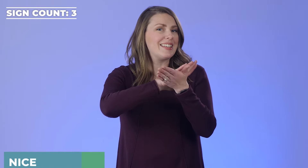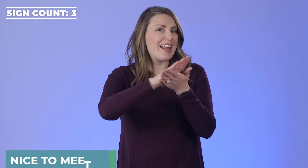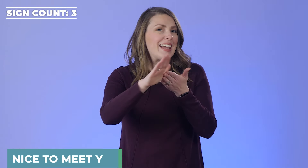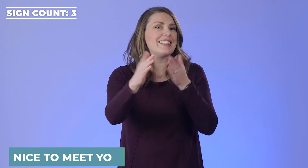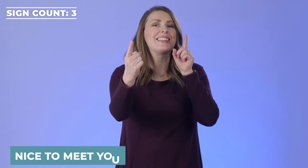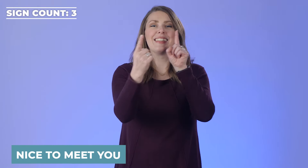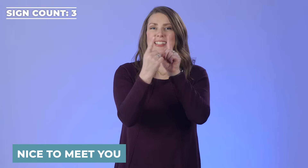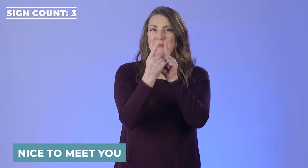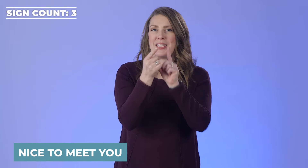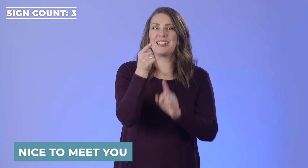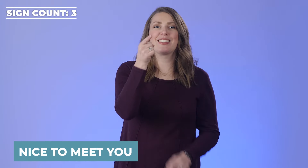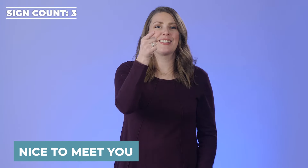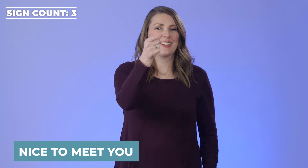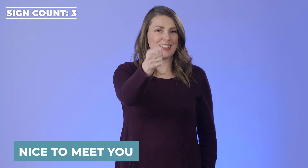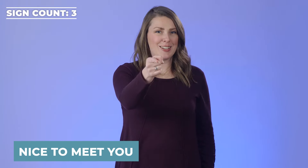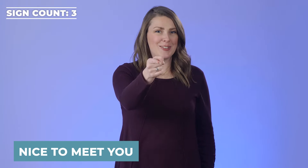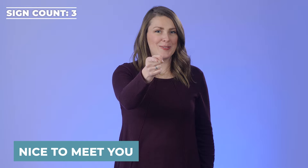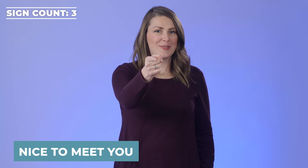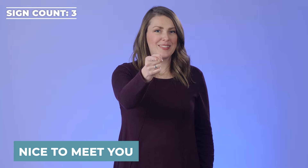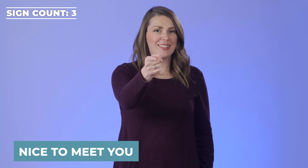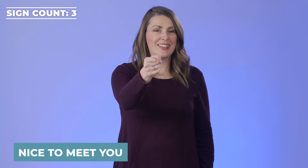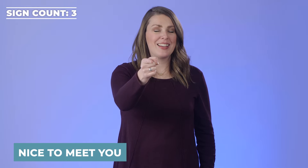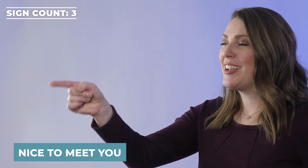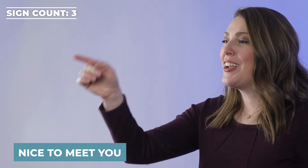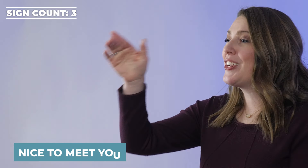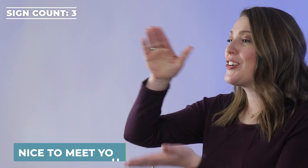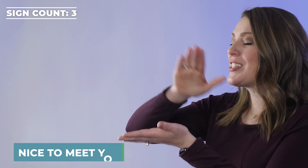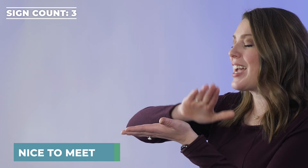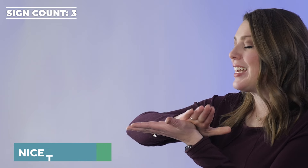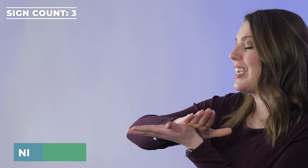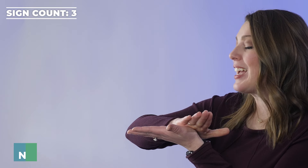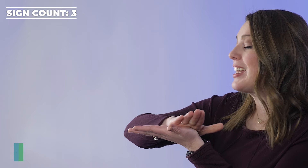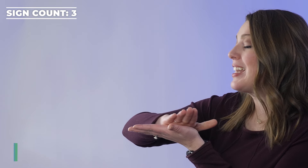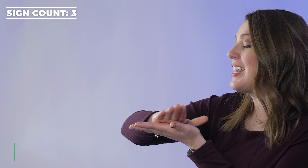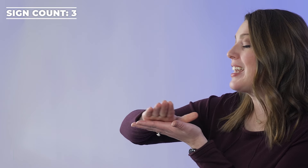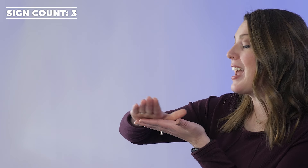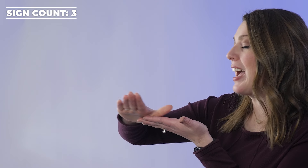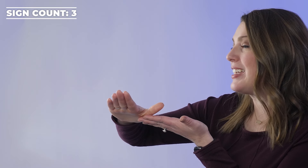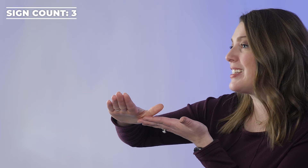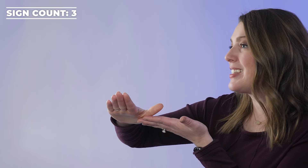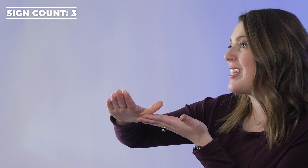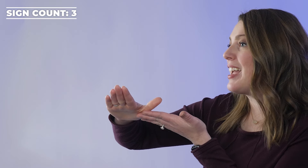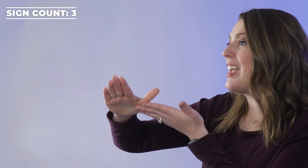Nice to meet you. You're signing nice.